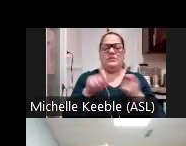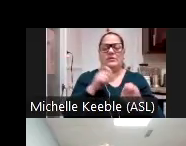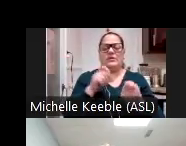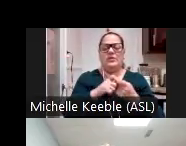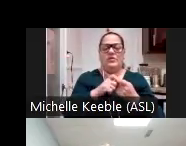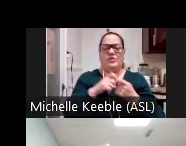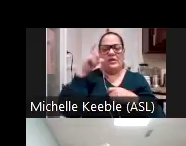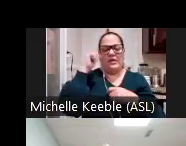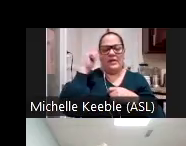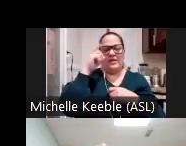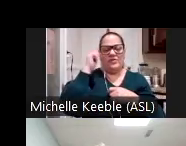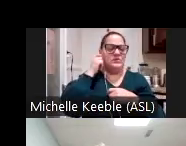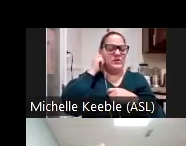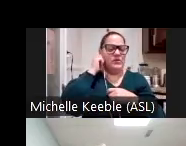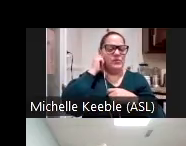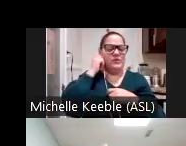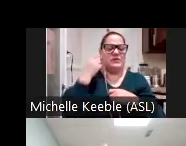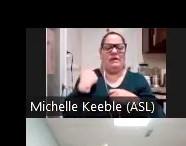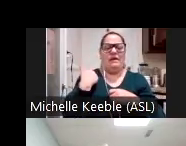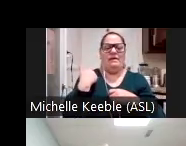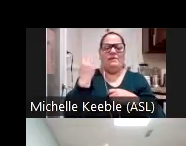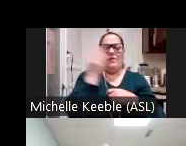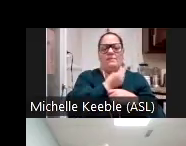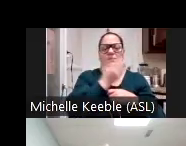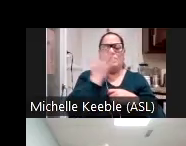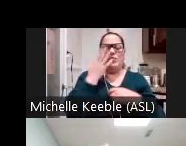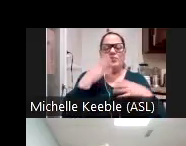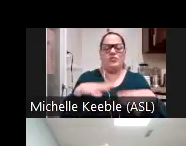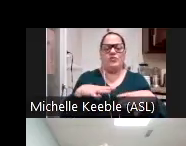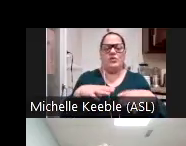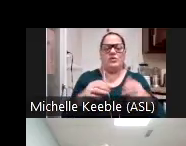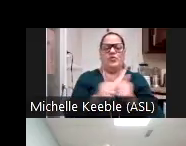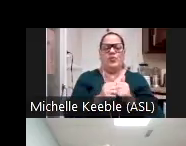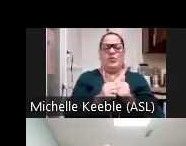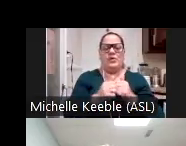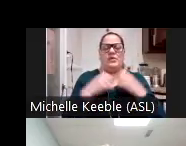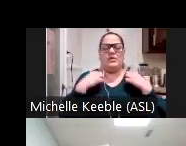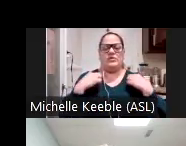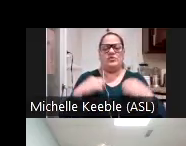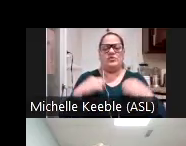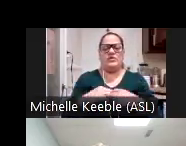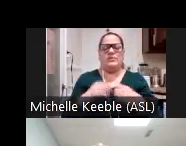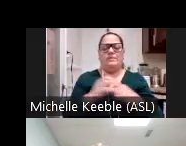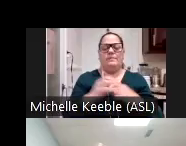and some earrings. um and a beautiful dress with um a chain necklace. And she's holding